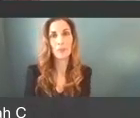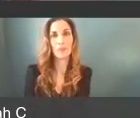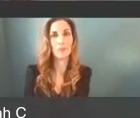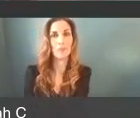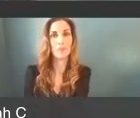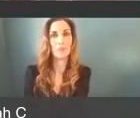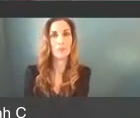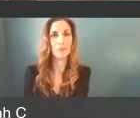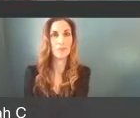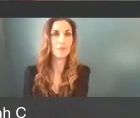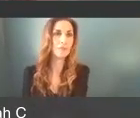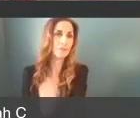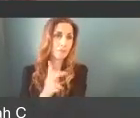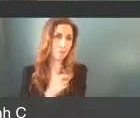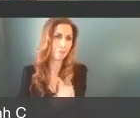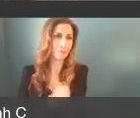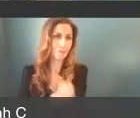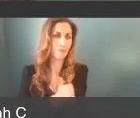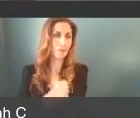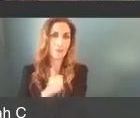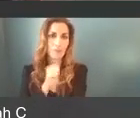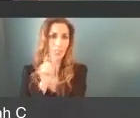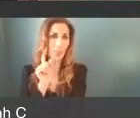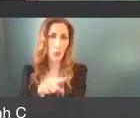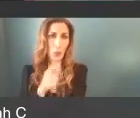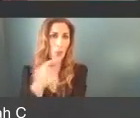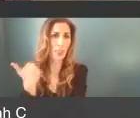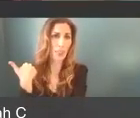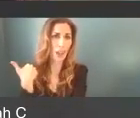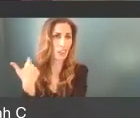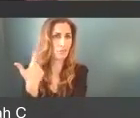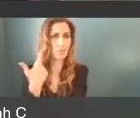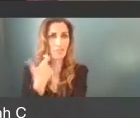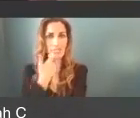[Reporter] I apologize. I've not been at the last couple of briefings so we may be going over something you've